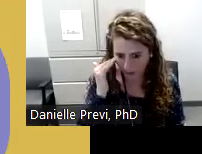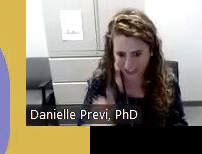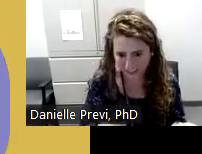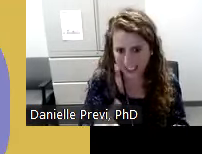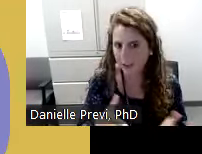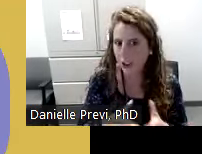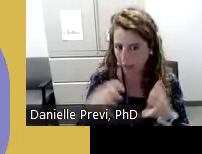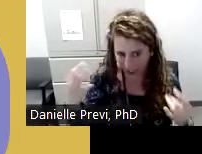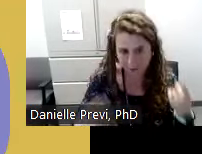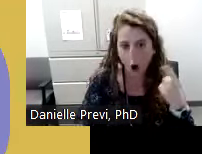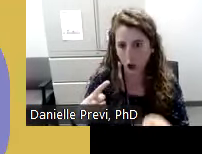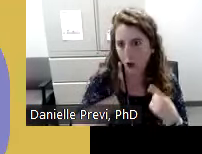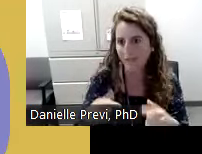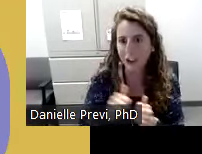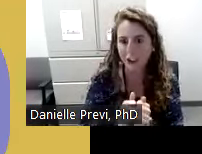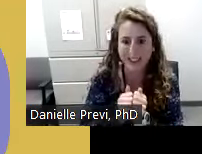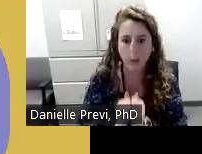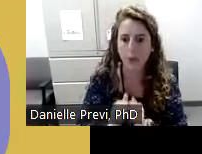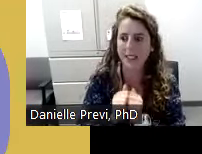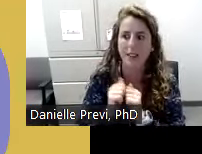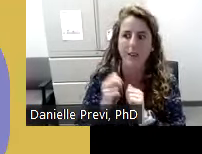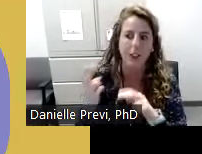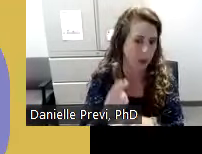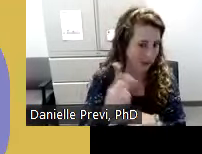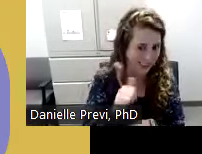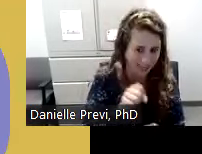I think most of you are probably aware that there is a lot of controversy